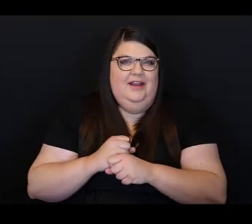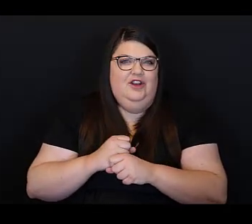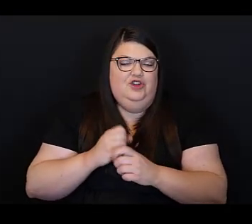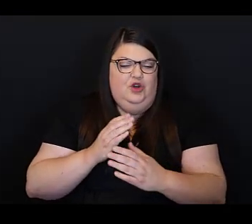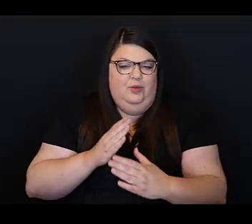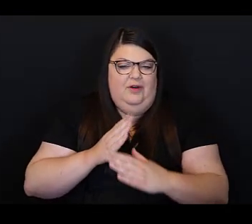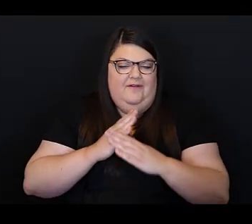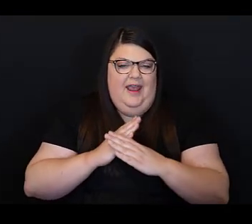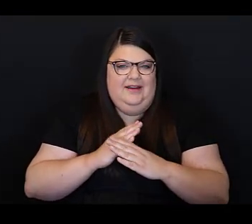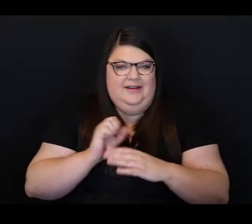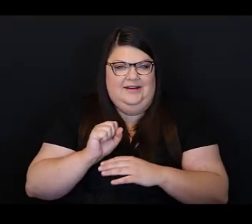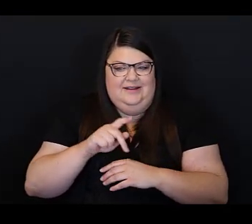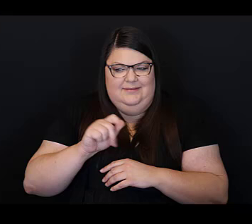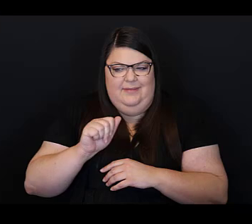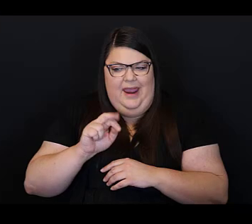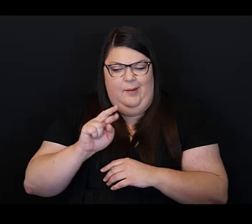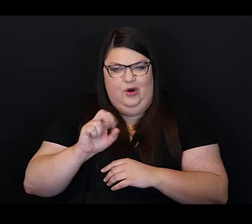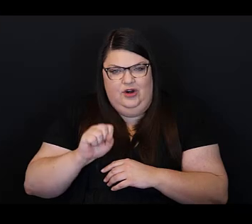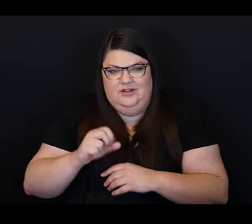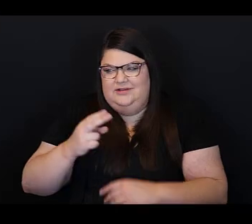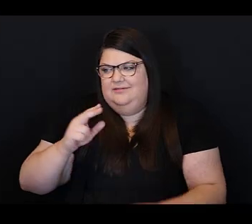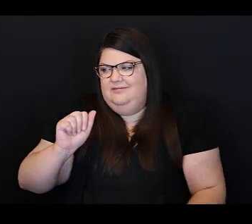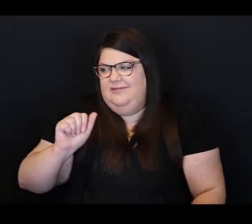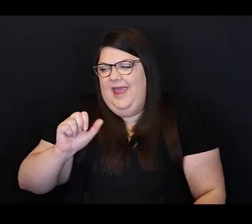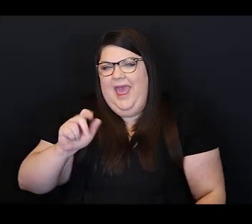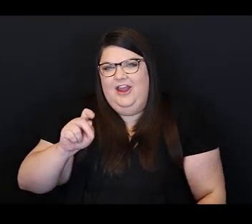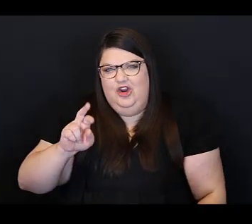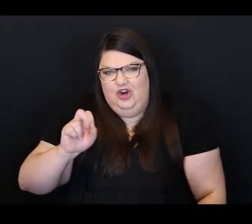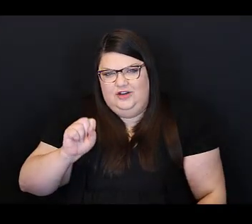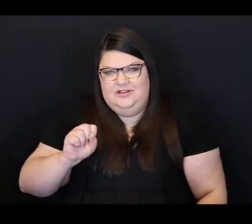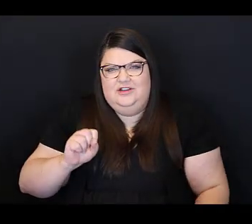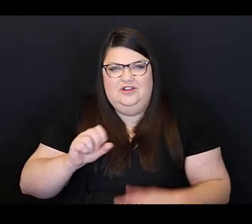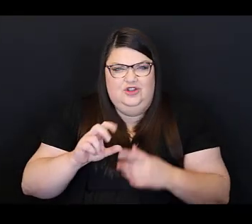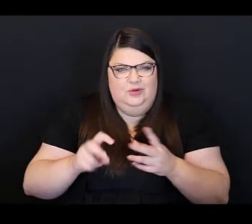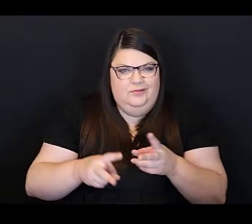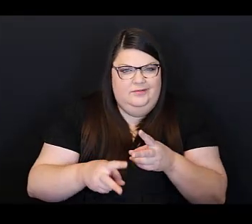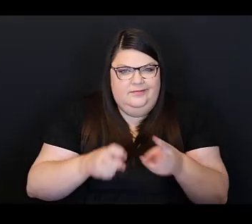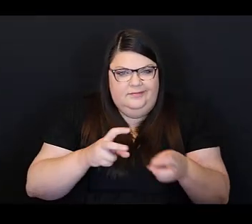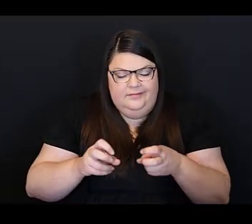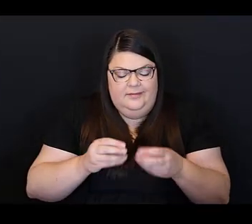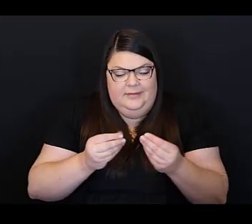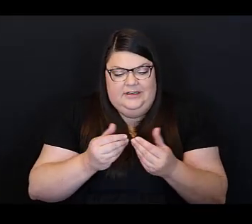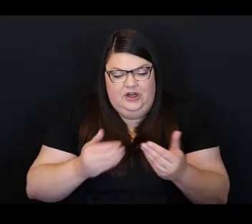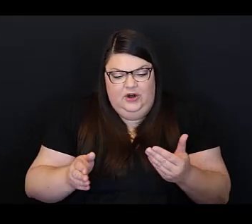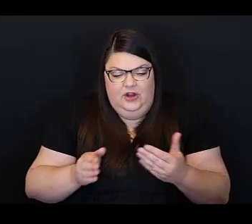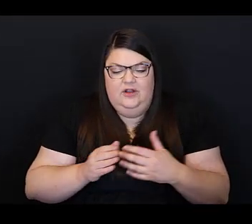from submitting materials to the NCRTM. The captcha that appears on the NCRTM library online